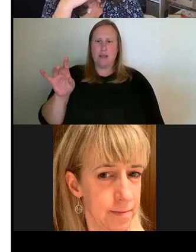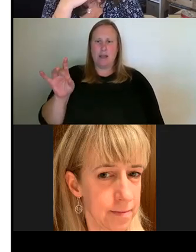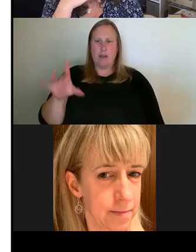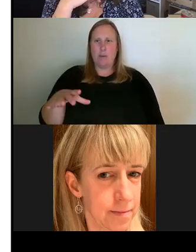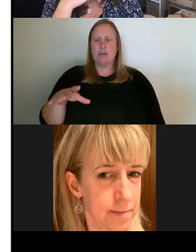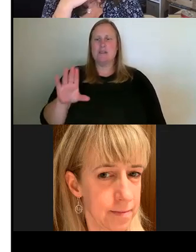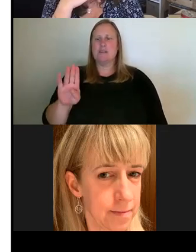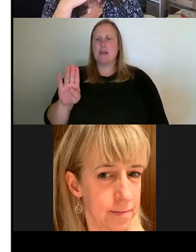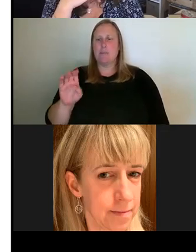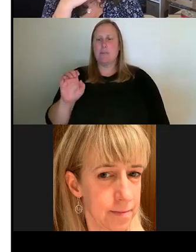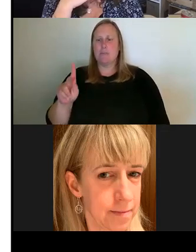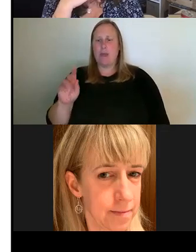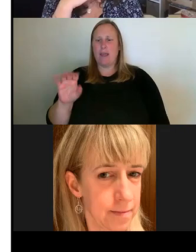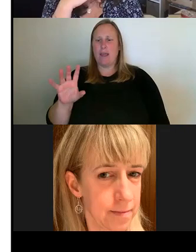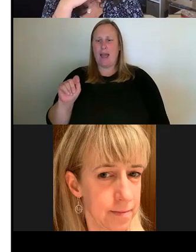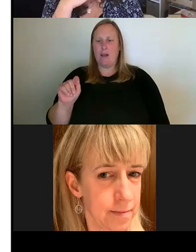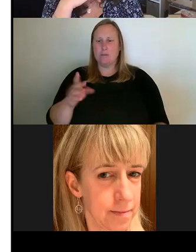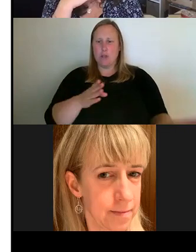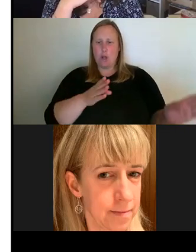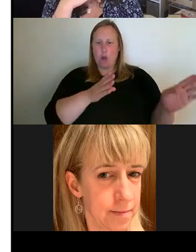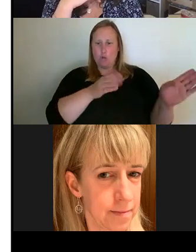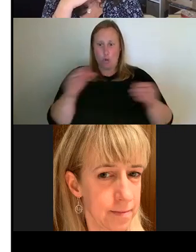rooms without choosing to move them into one.